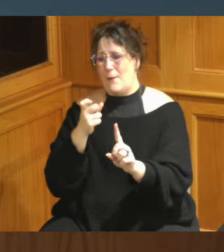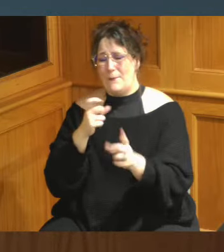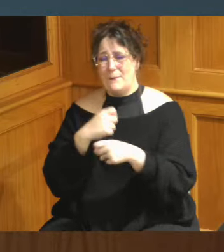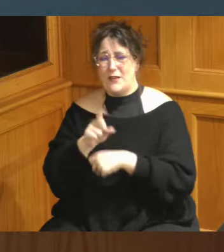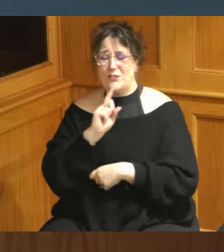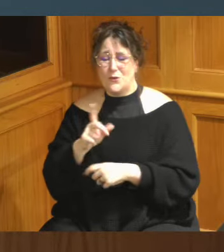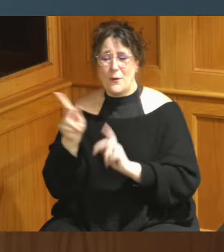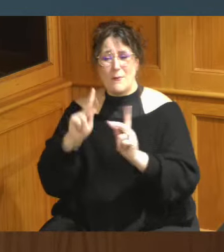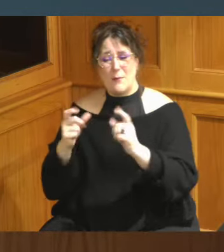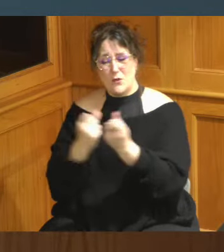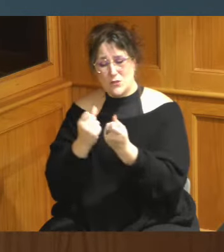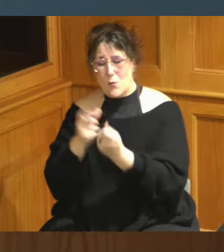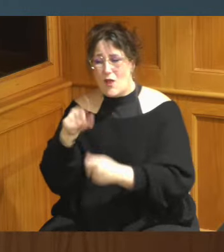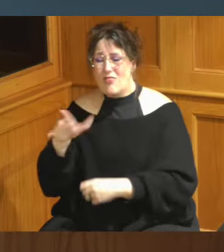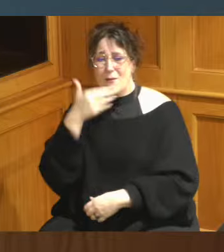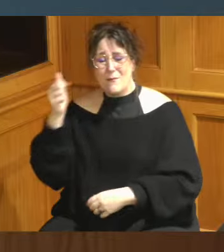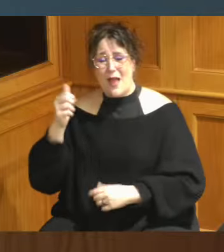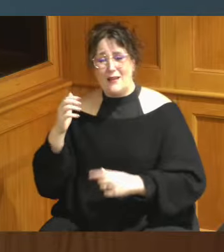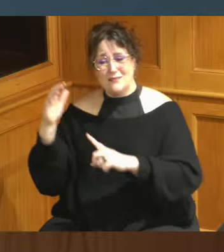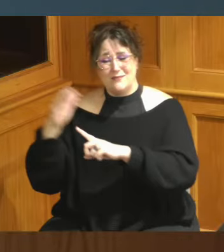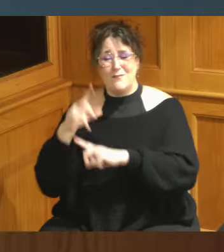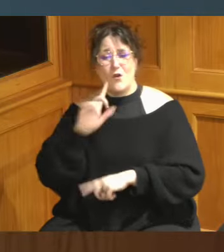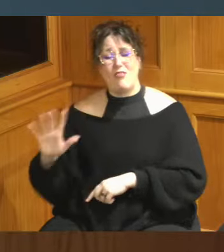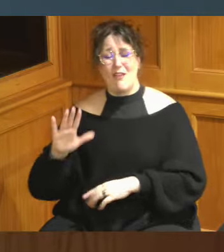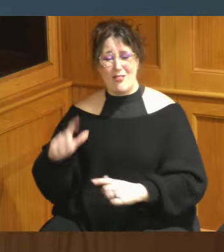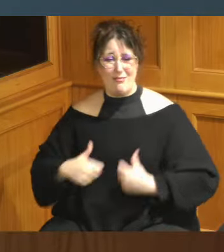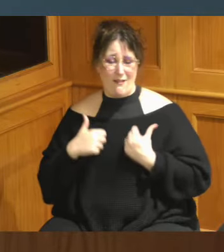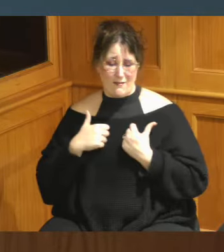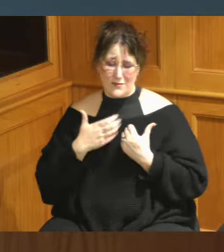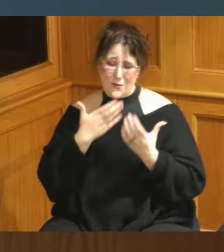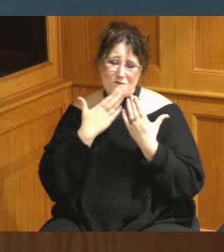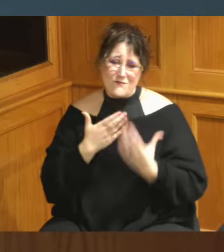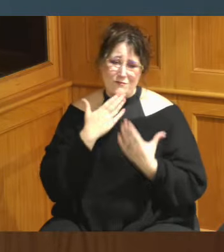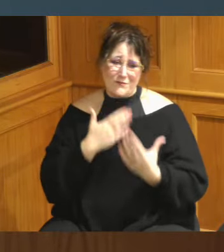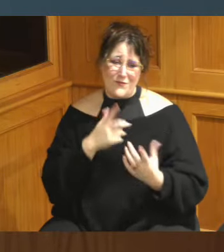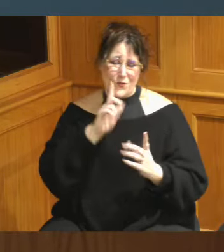the supports to do their best and live their best lives. So really really grateful for your service.